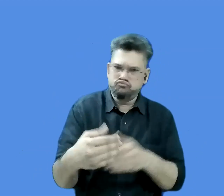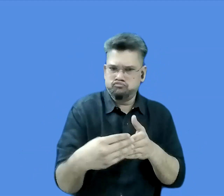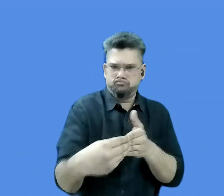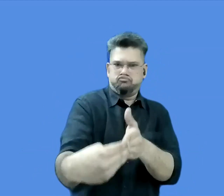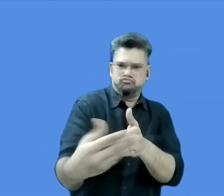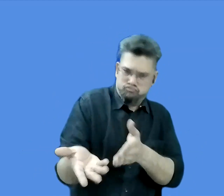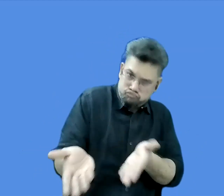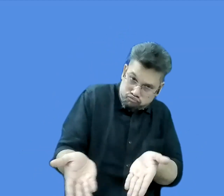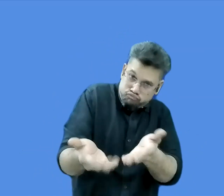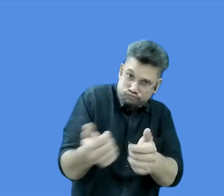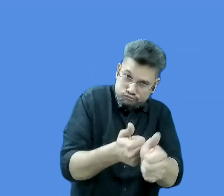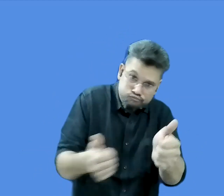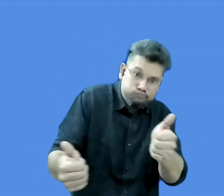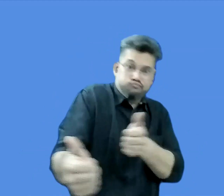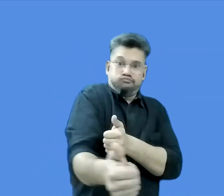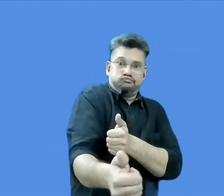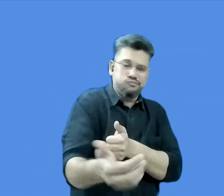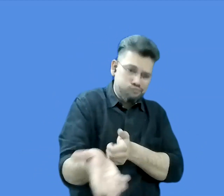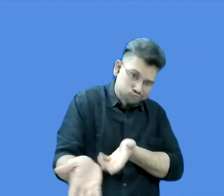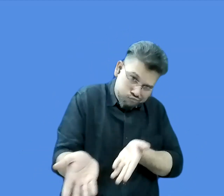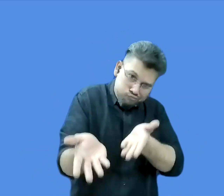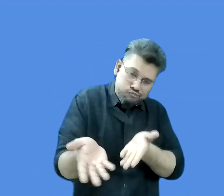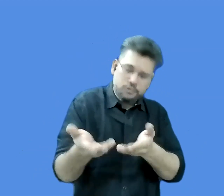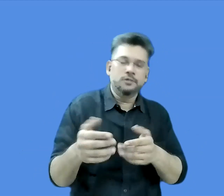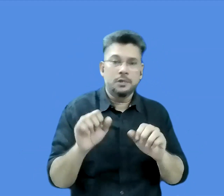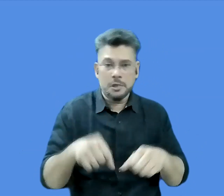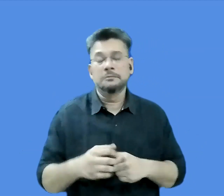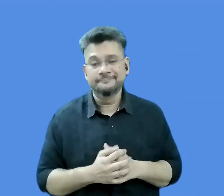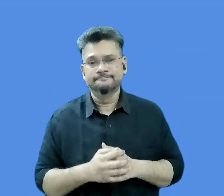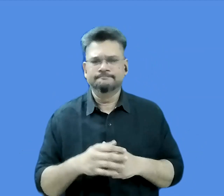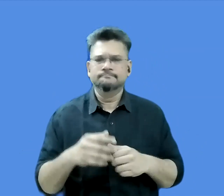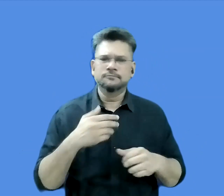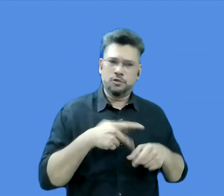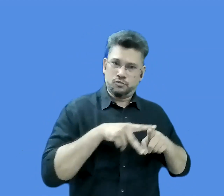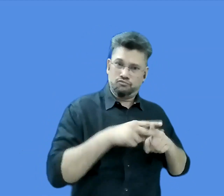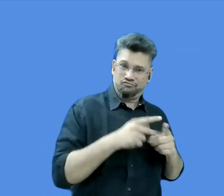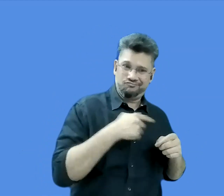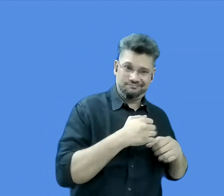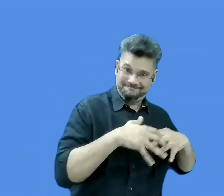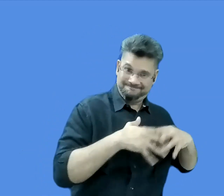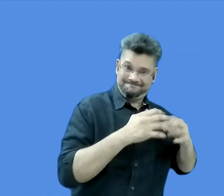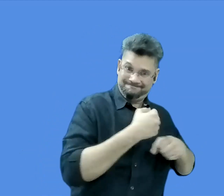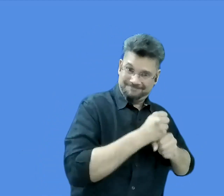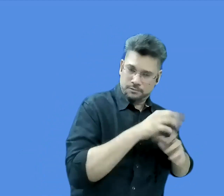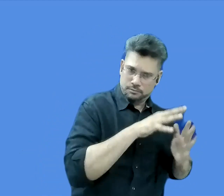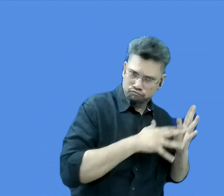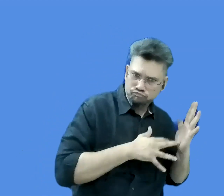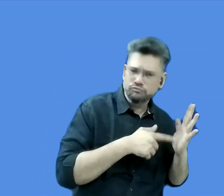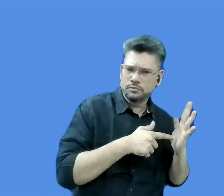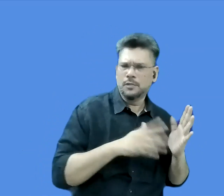the lead on advisory, et cetera, in C BM global. The process, I think it is -- we